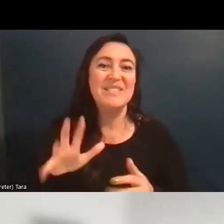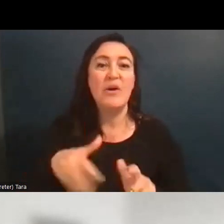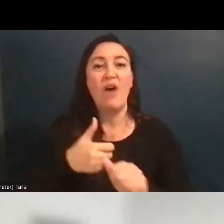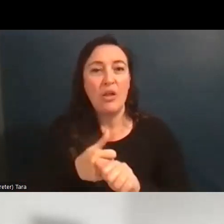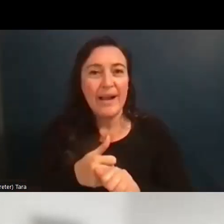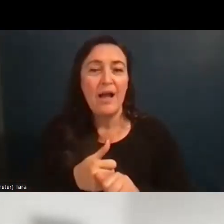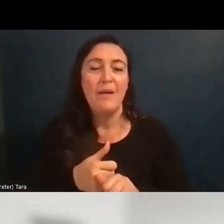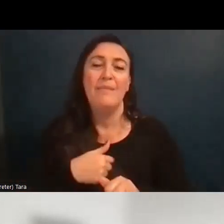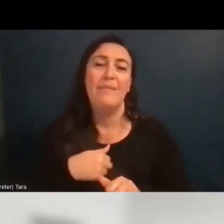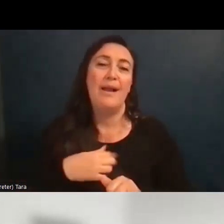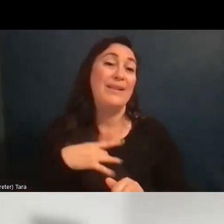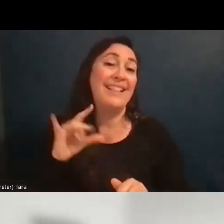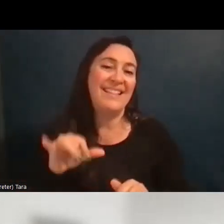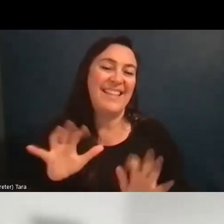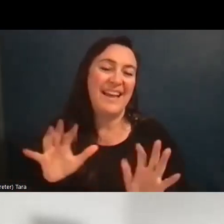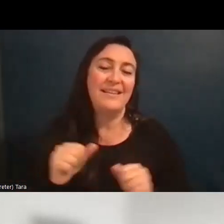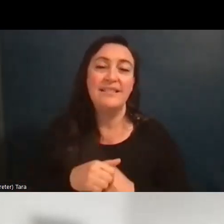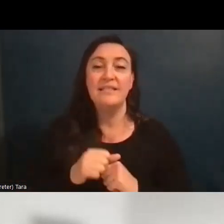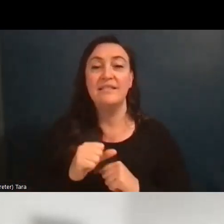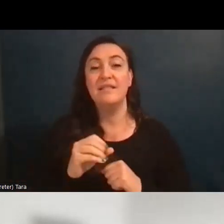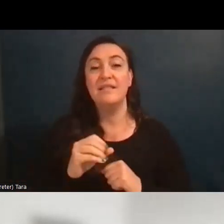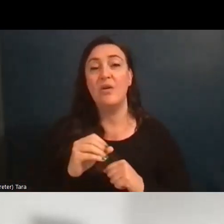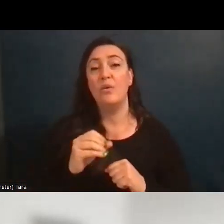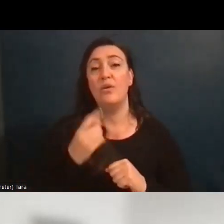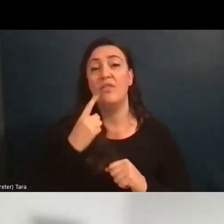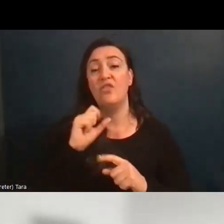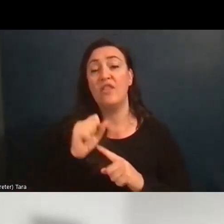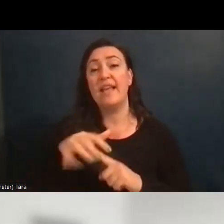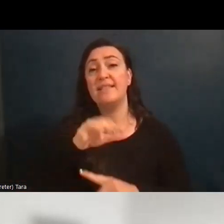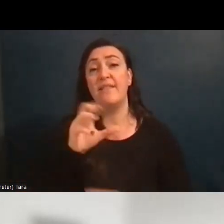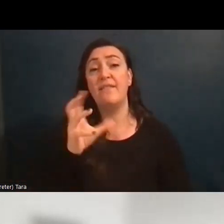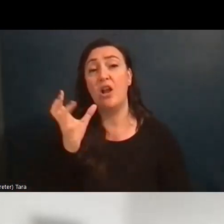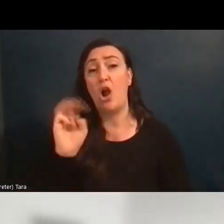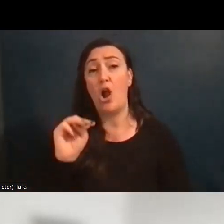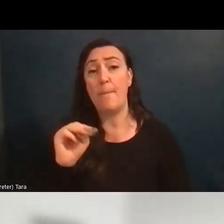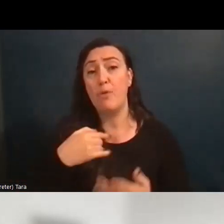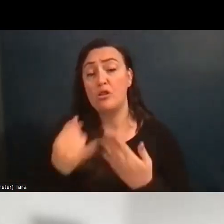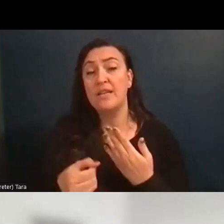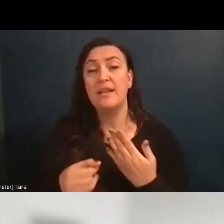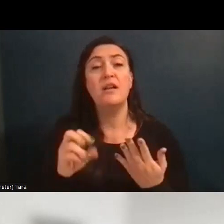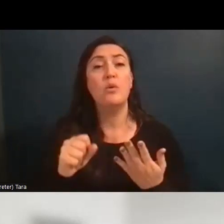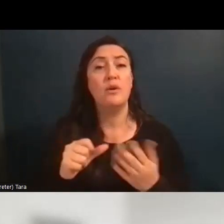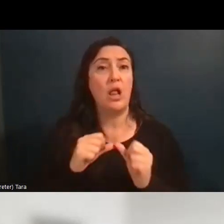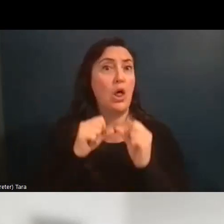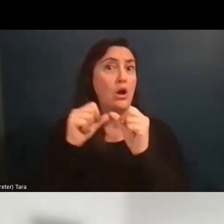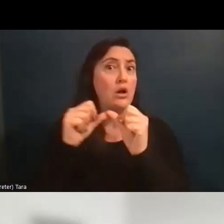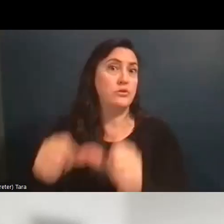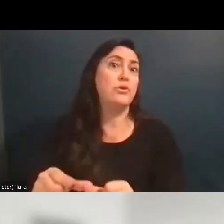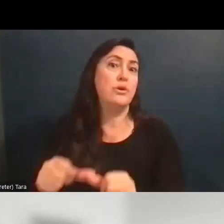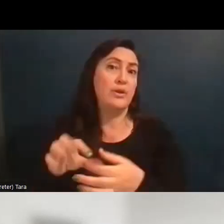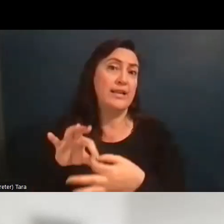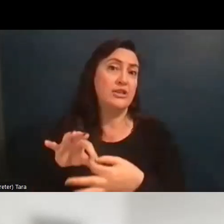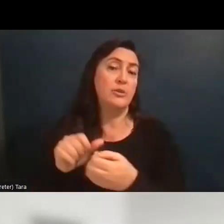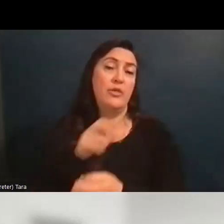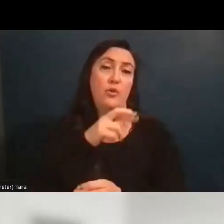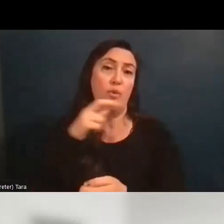So in the case of the CARM project, there was a long-term relationship with the ranching community and there was ongoing